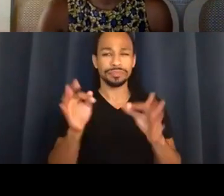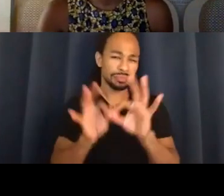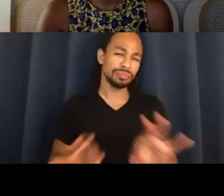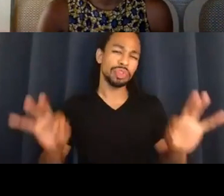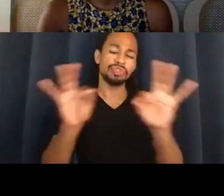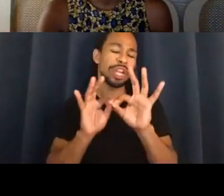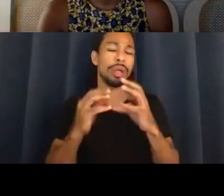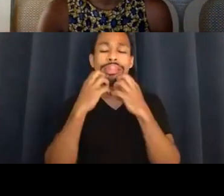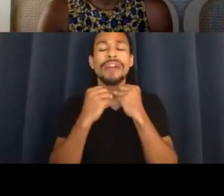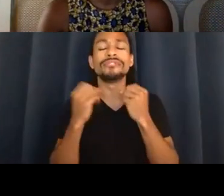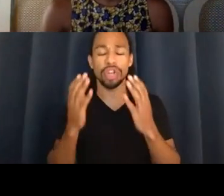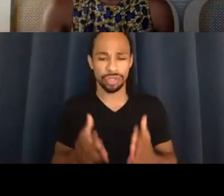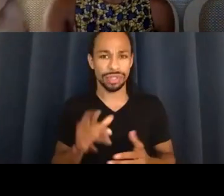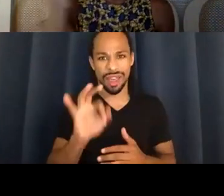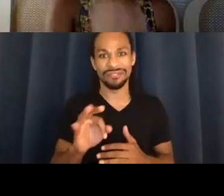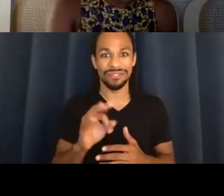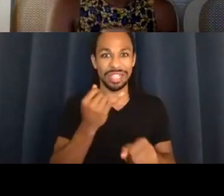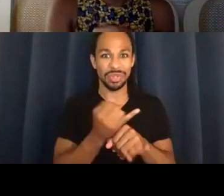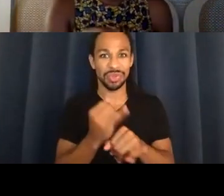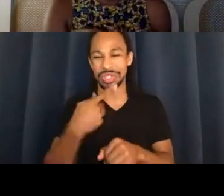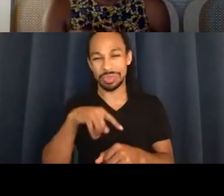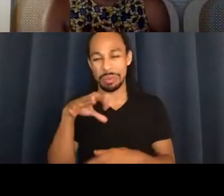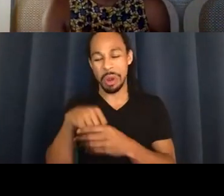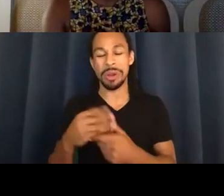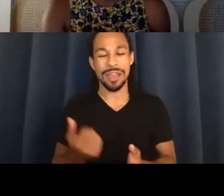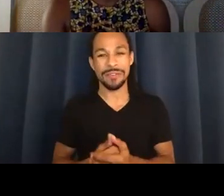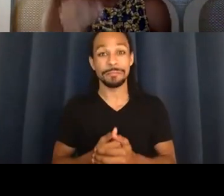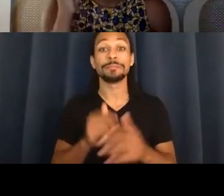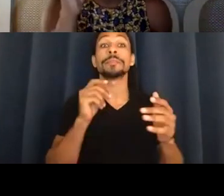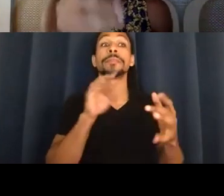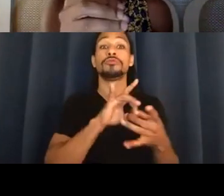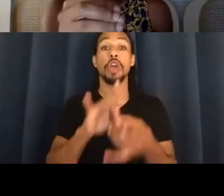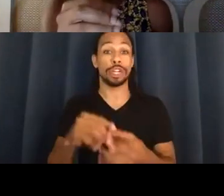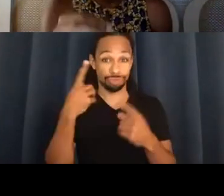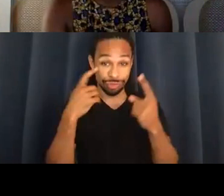that we're a part of. In terms of the dream, I mentioned Art &Power, I'm